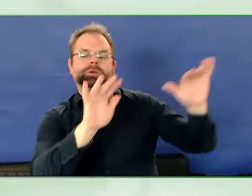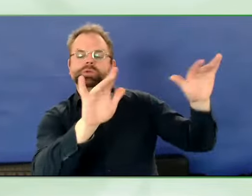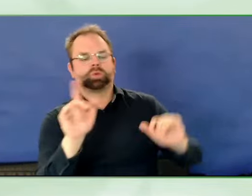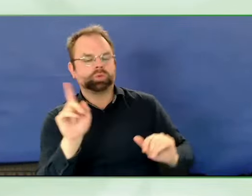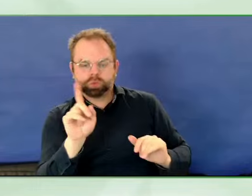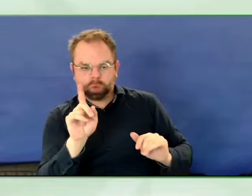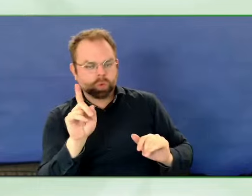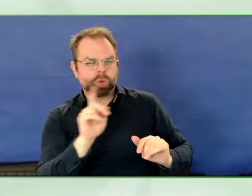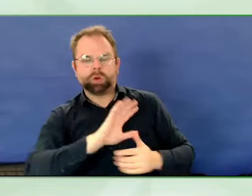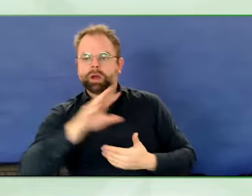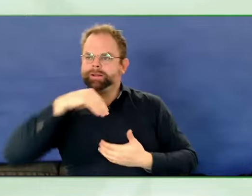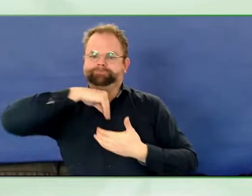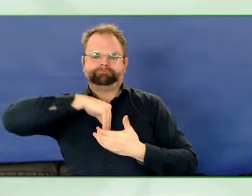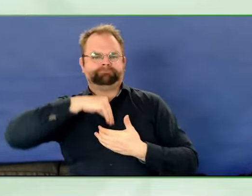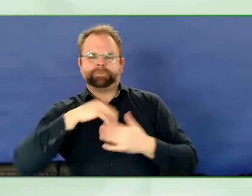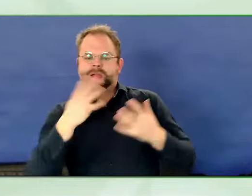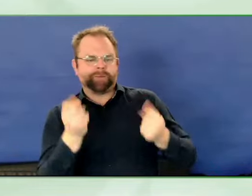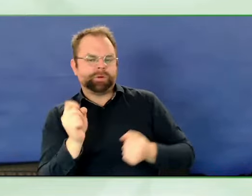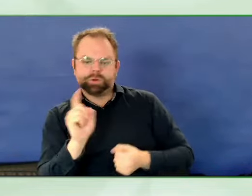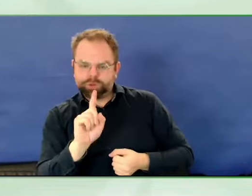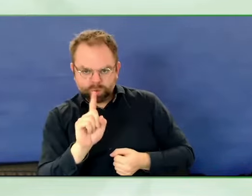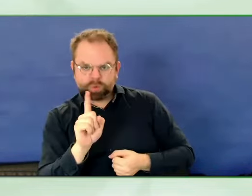Once to change fashion or of their business.